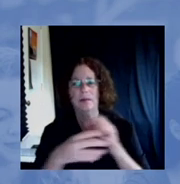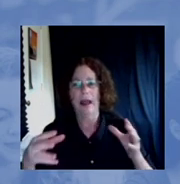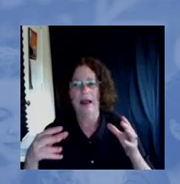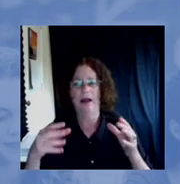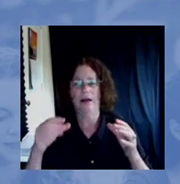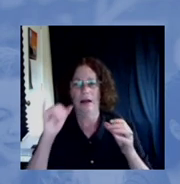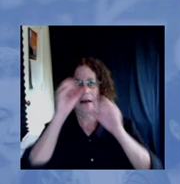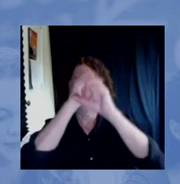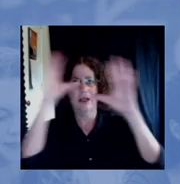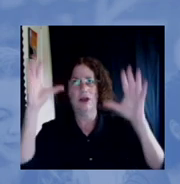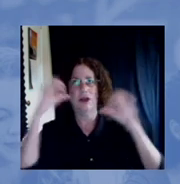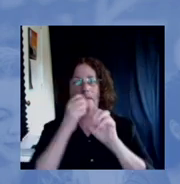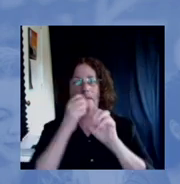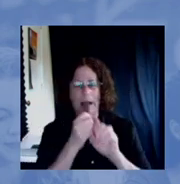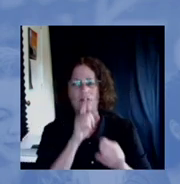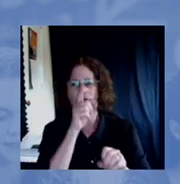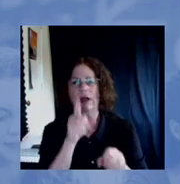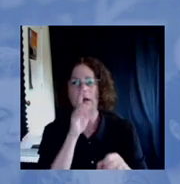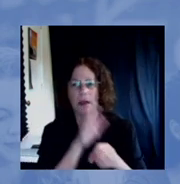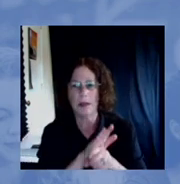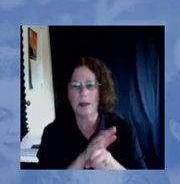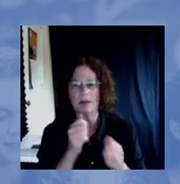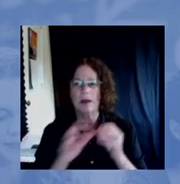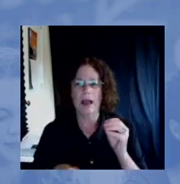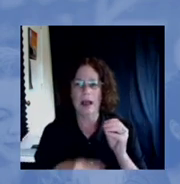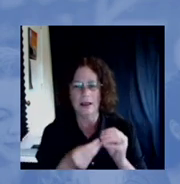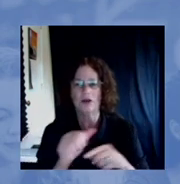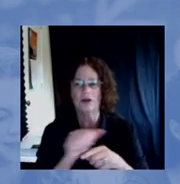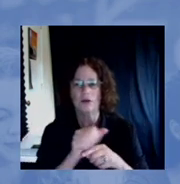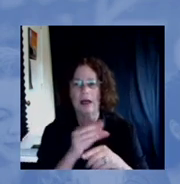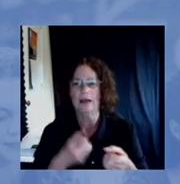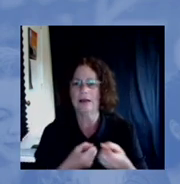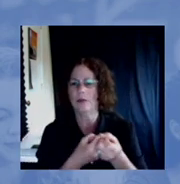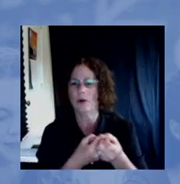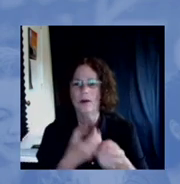REAL WITH ADDED ADDITIONAL SUPPORT AND TRAINING. WE'RE GETTING GREAT QUESTIONS FROM THE FIELD.